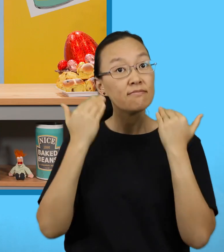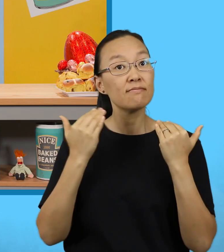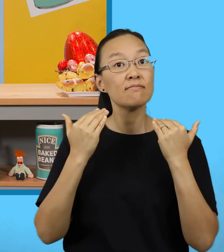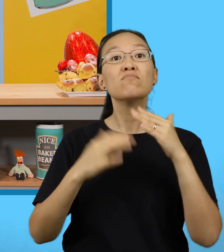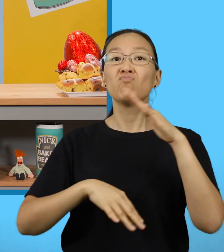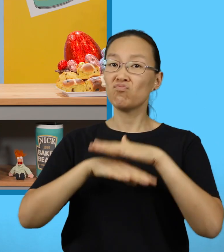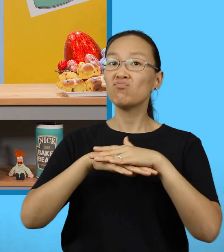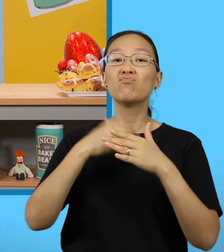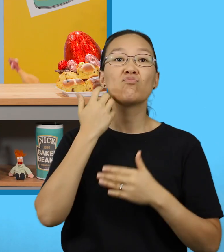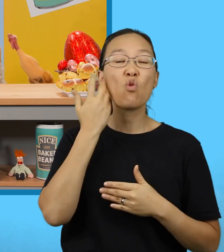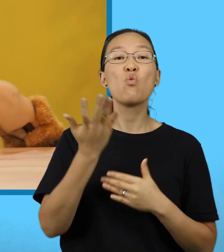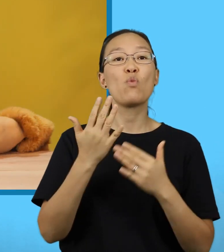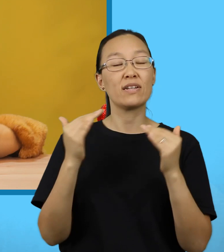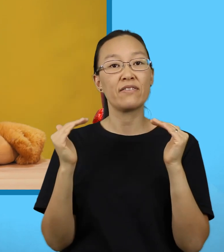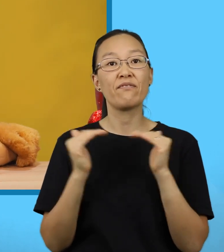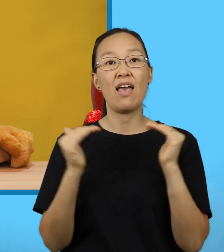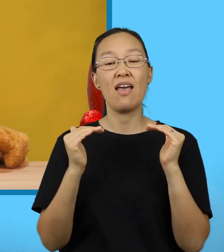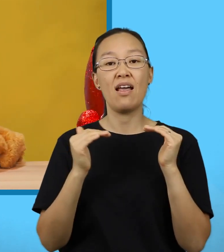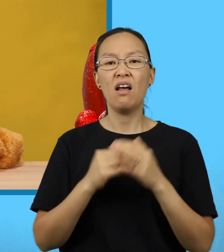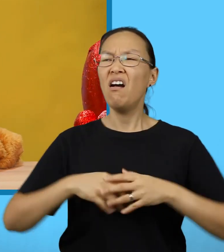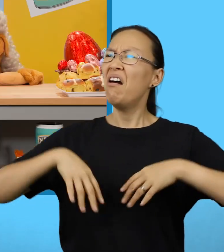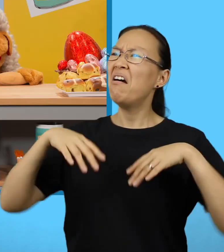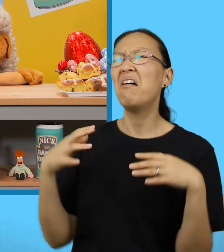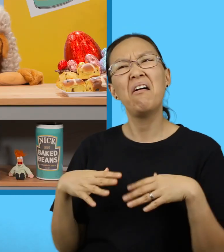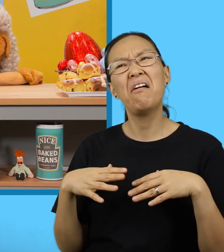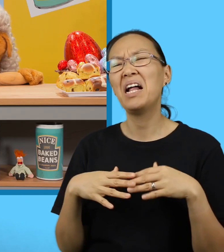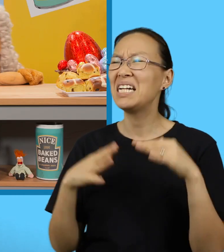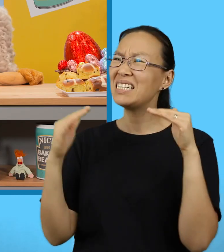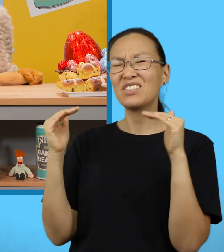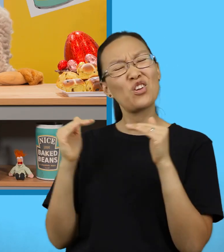[Reg] Oh, it's not fair! What's not fair now?